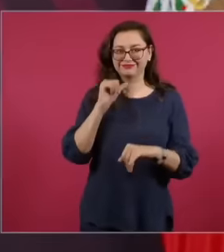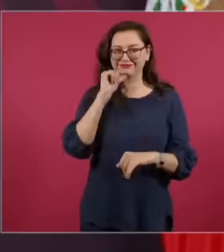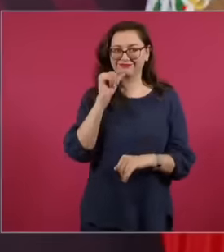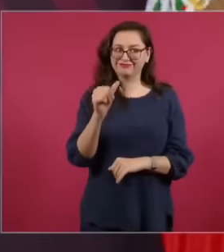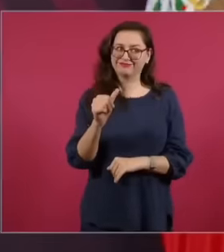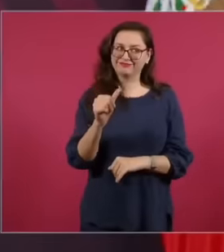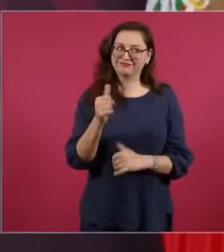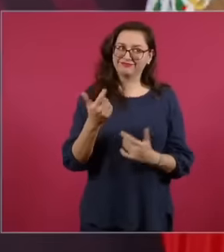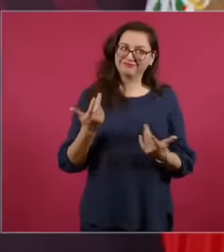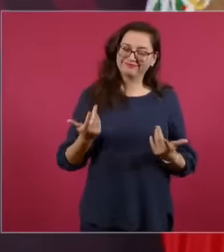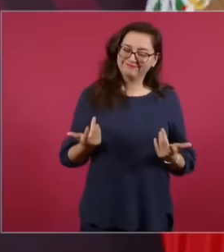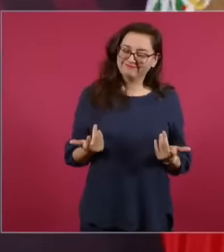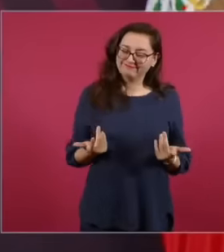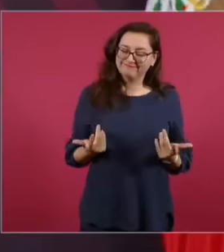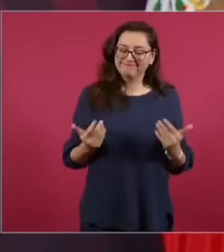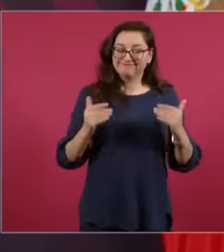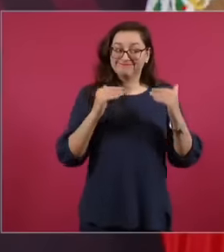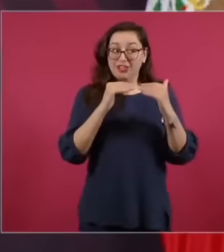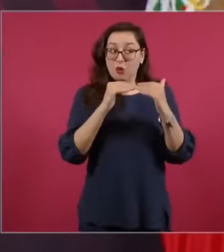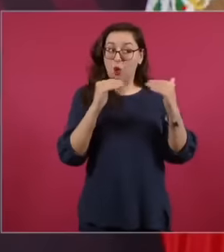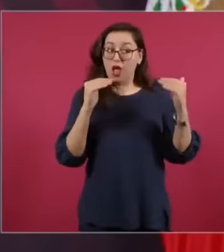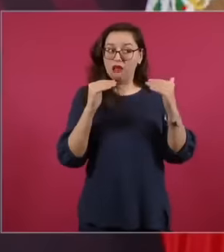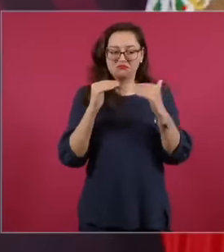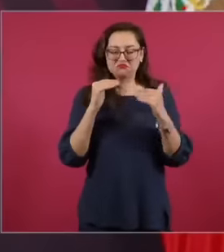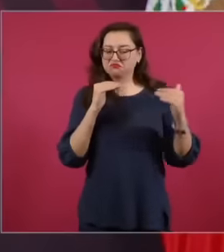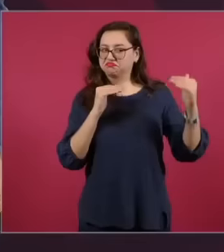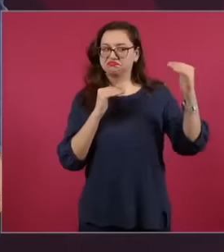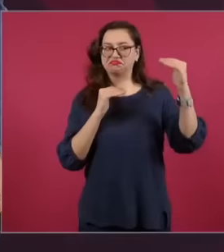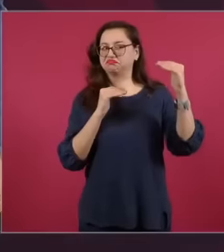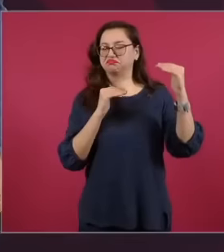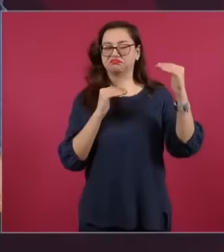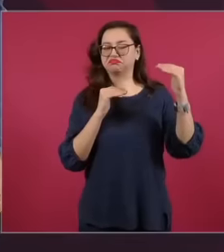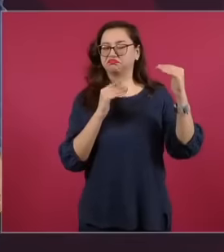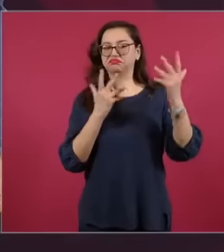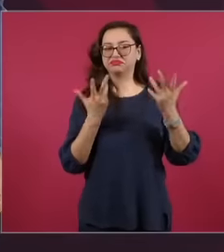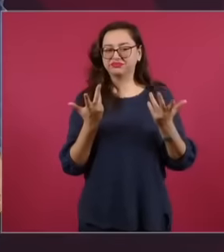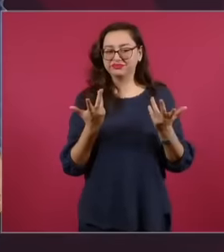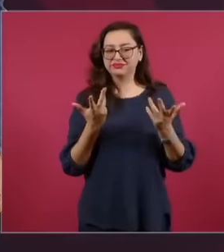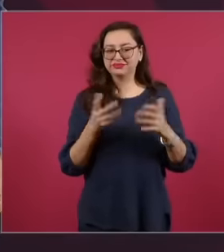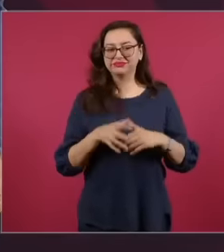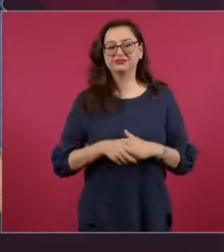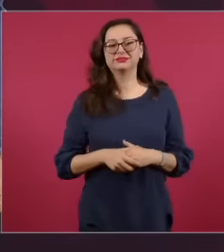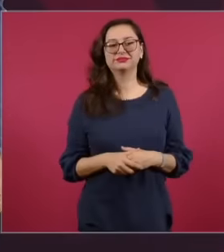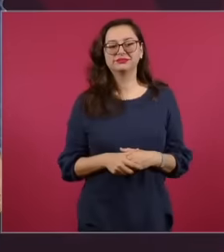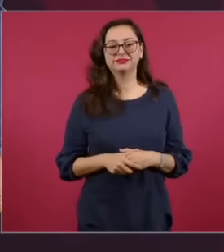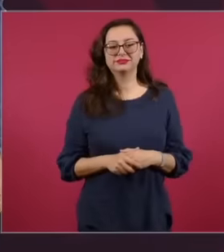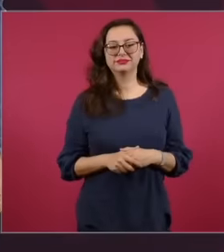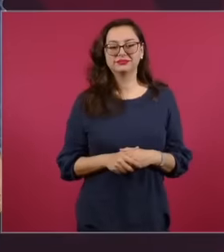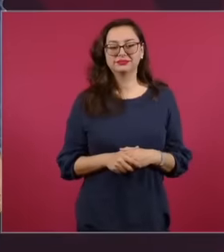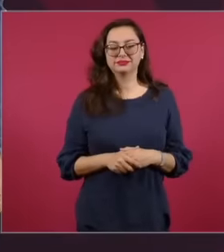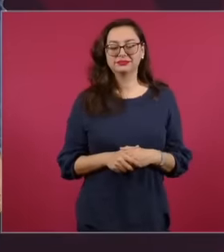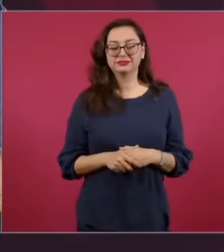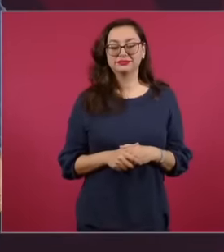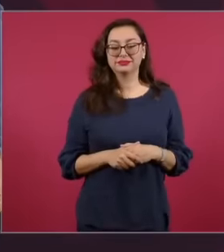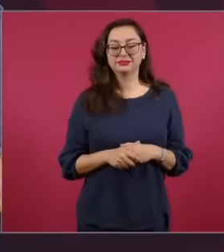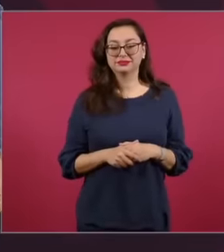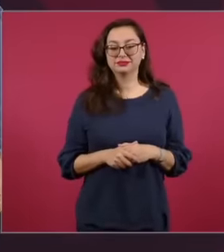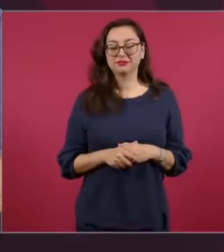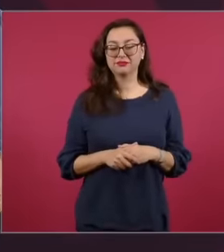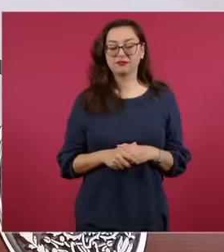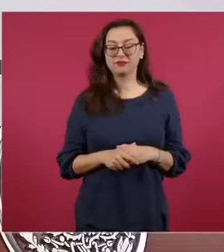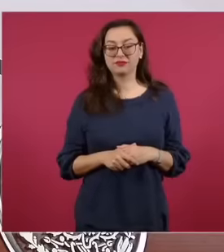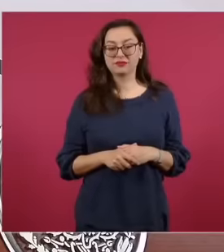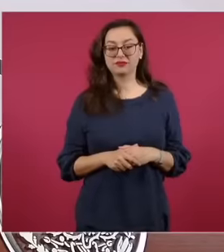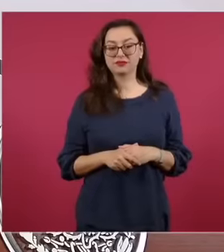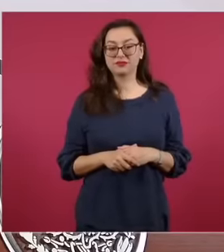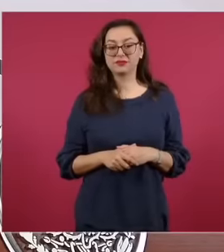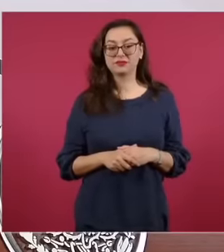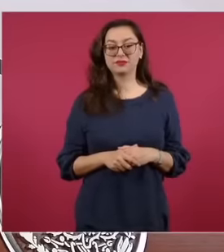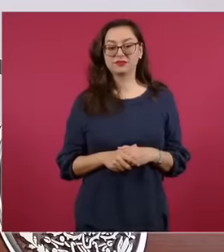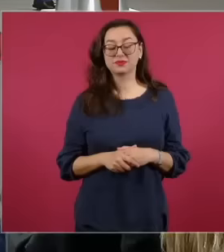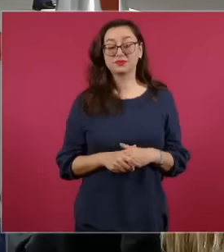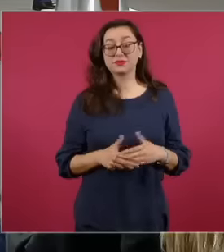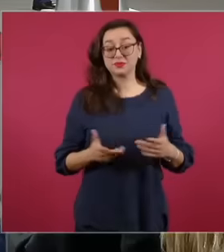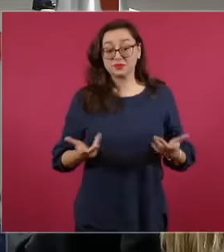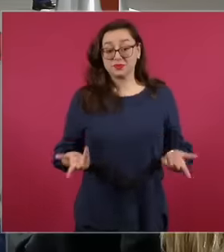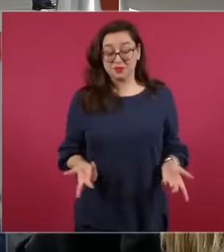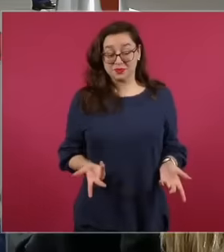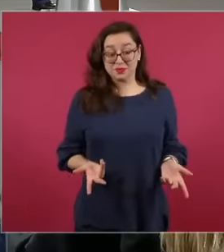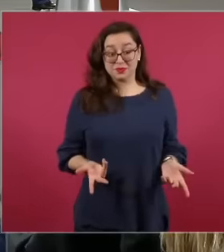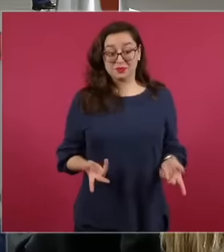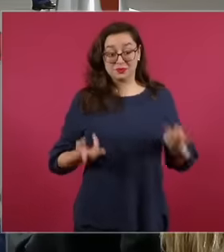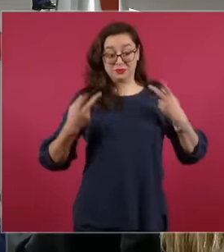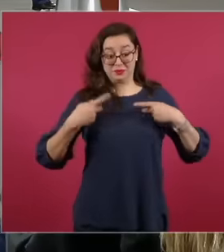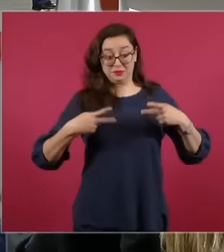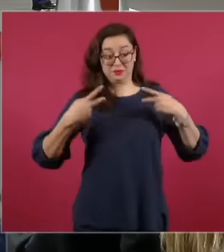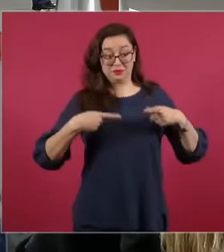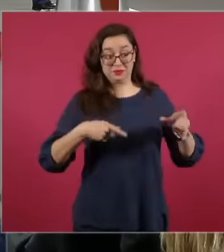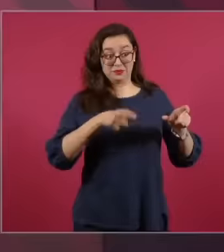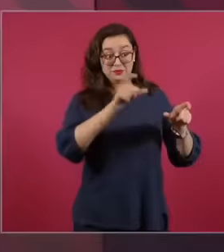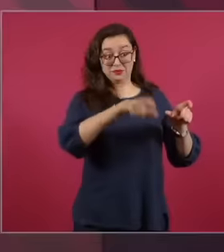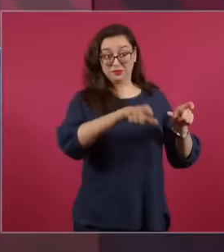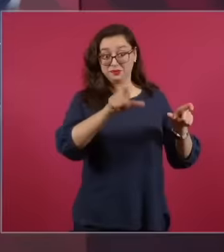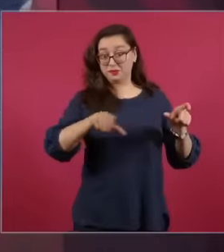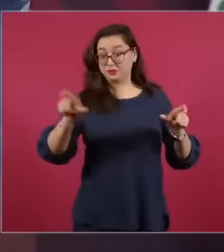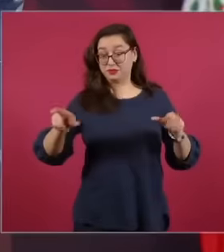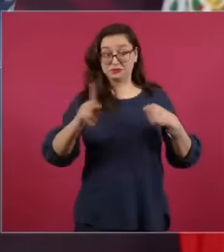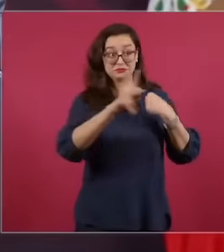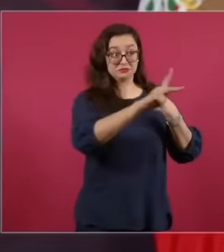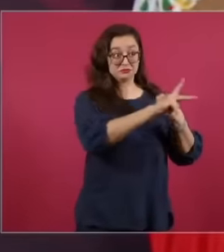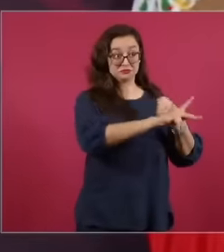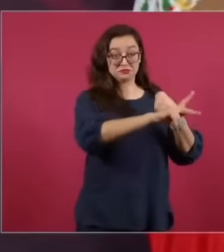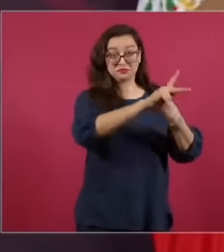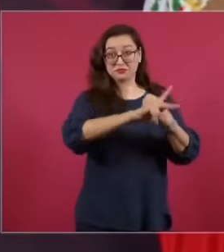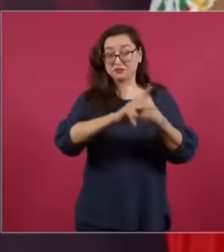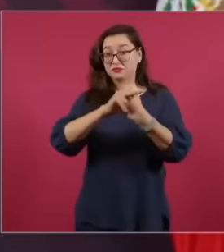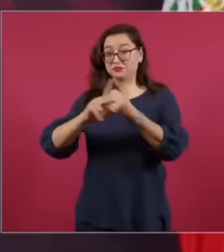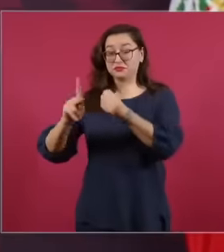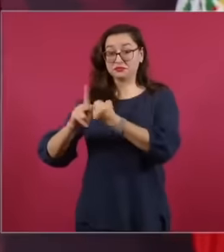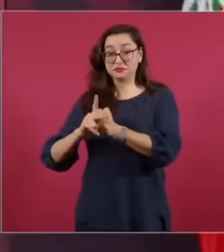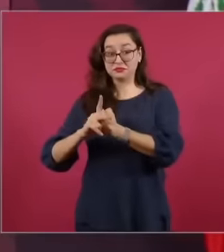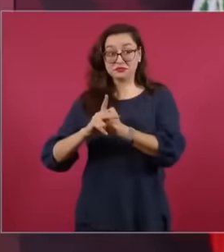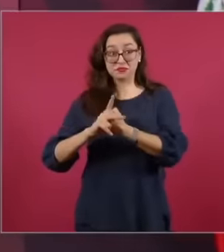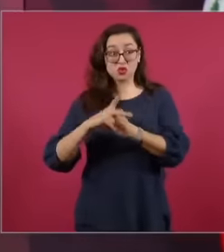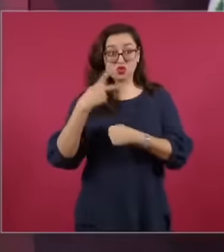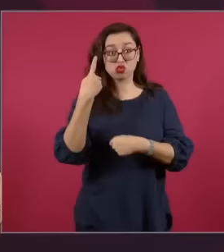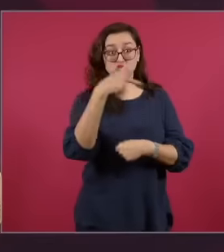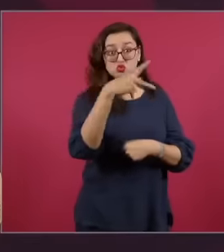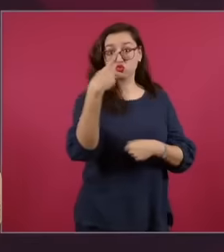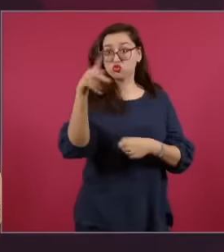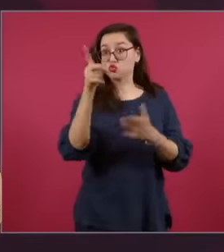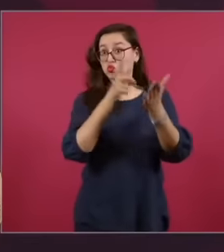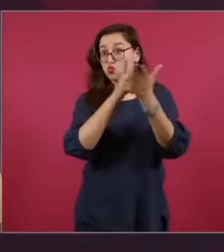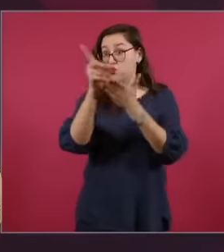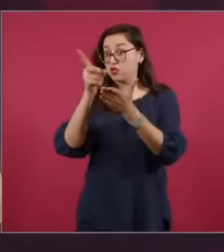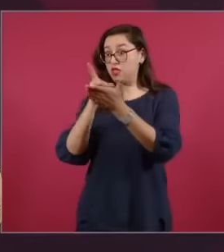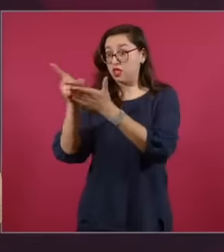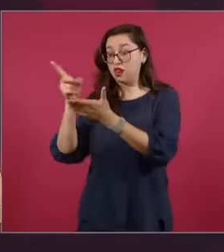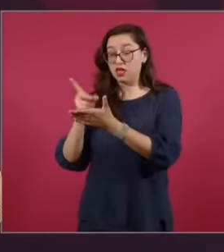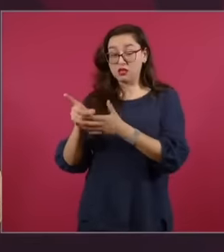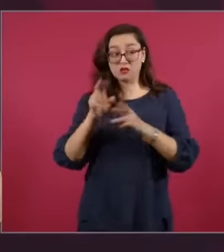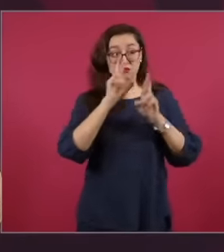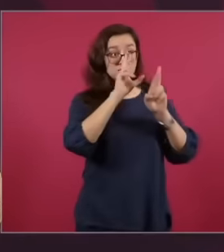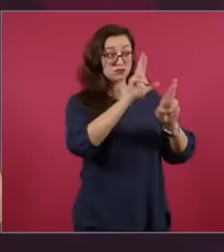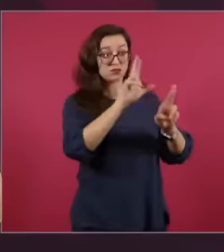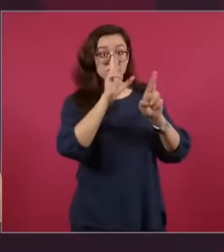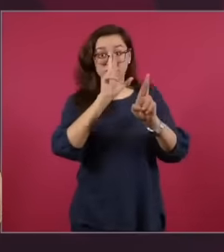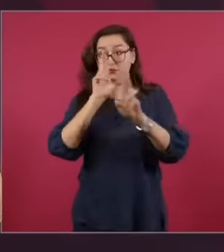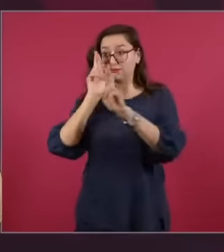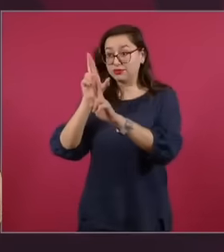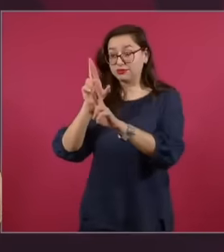peoples and among individuals as among nations respect for the another's right is peace